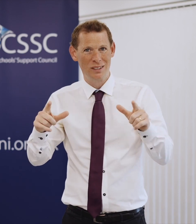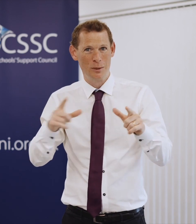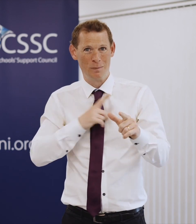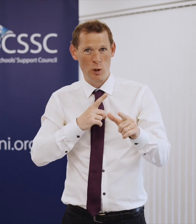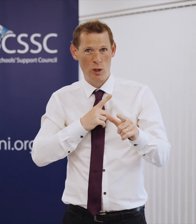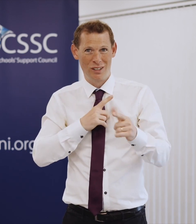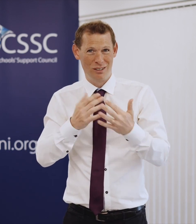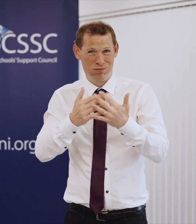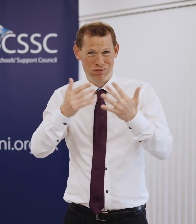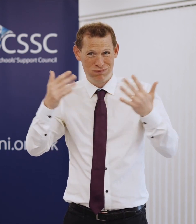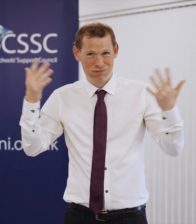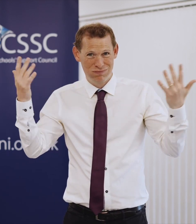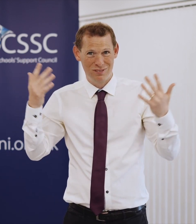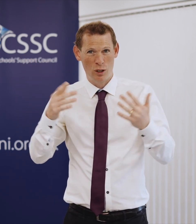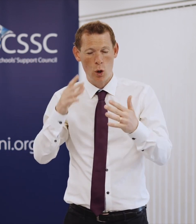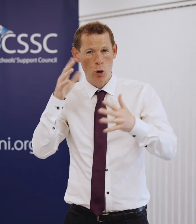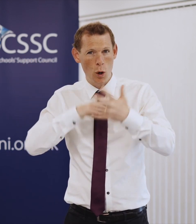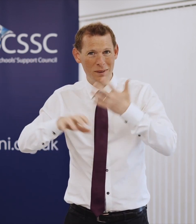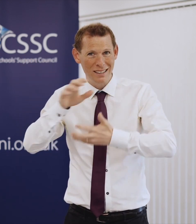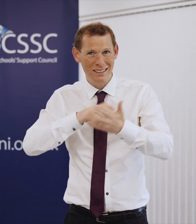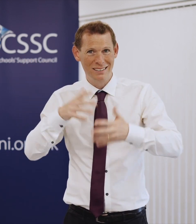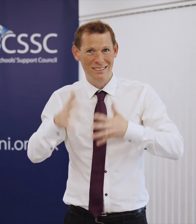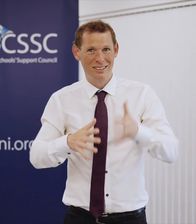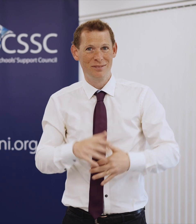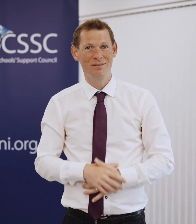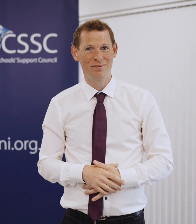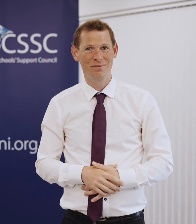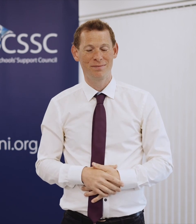language and it makes it an equivalent language to any other spoken language, it's very complex.